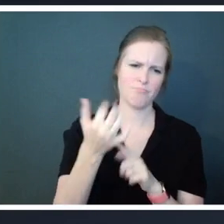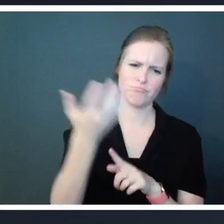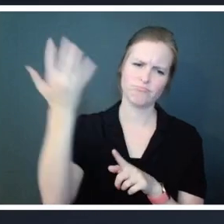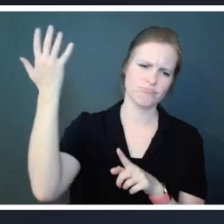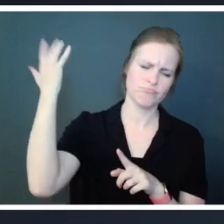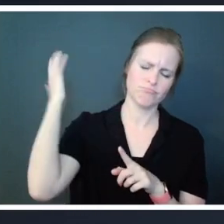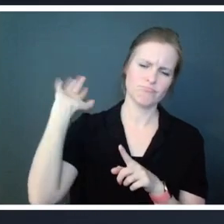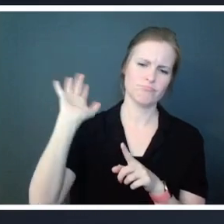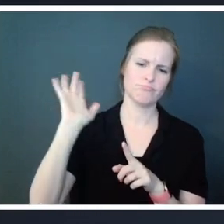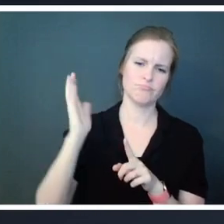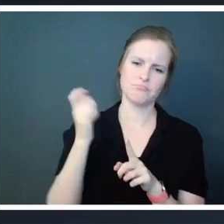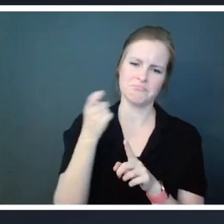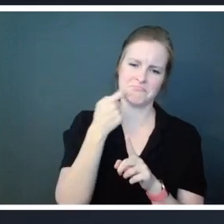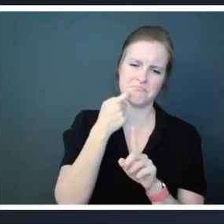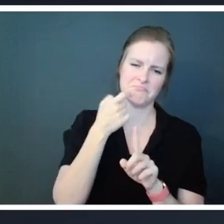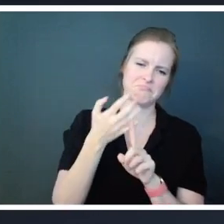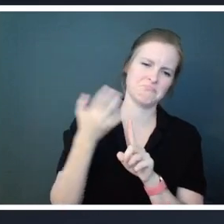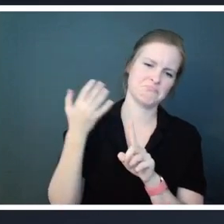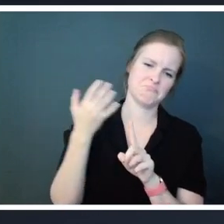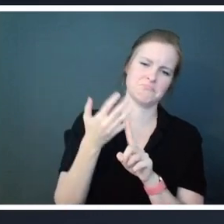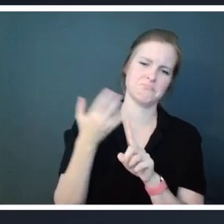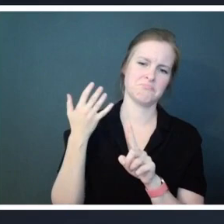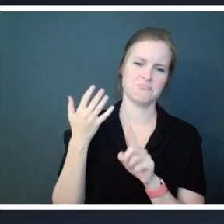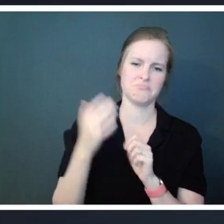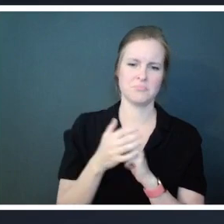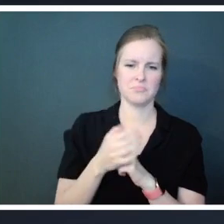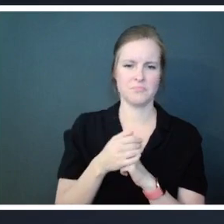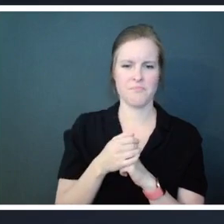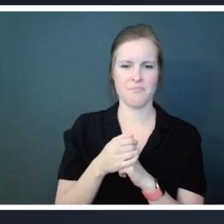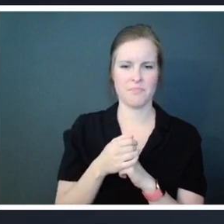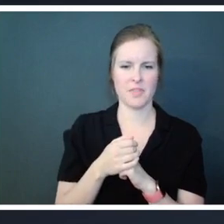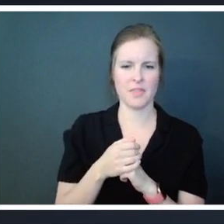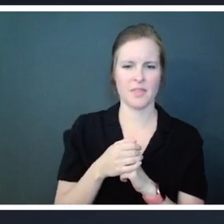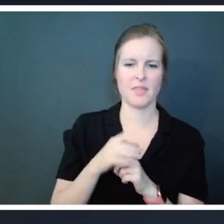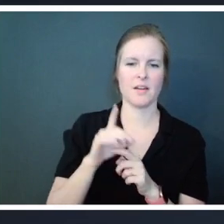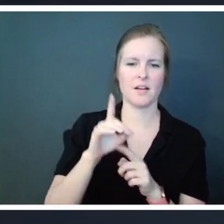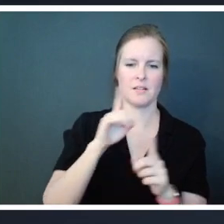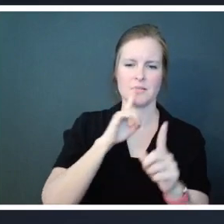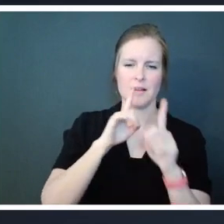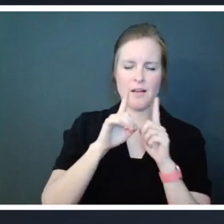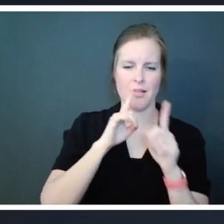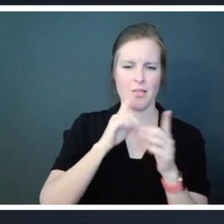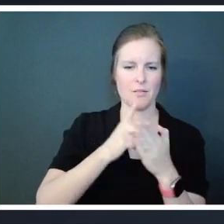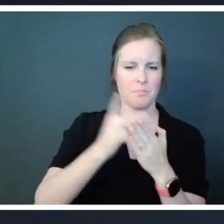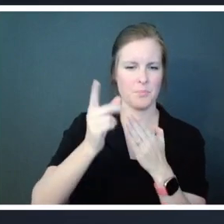Portrait Gallery's In Dialogue program, we explored these ideas through the lens